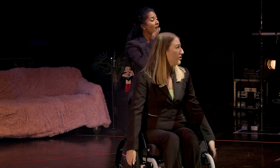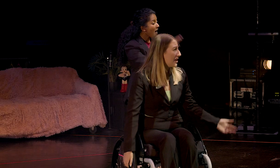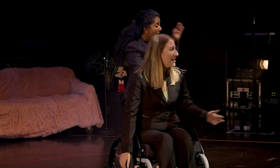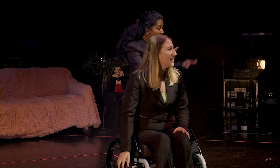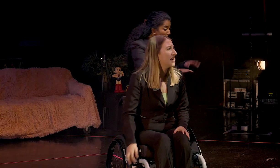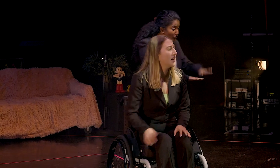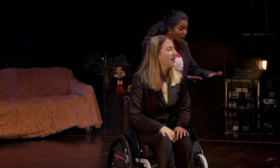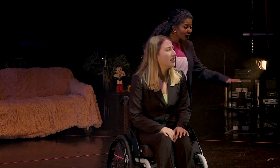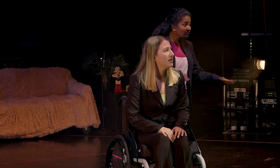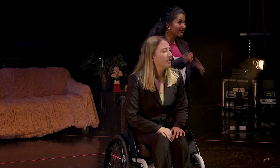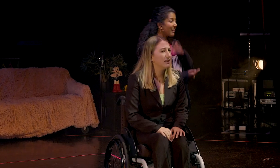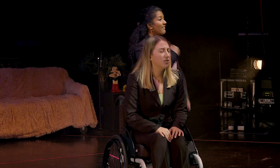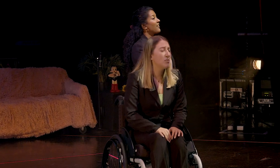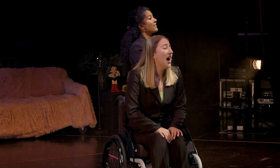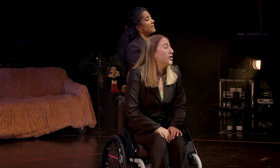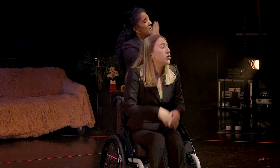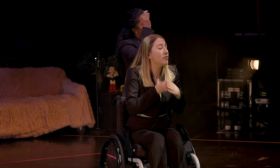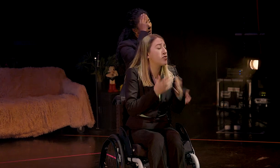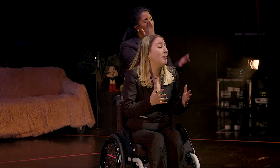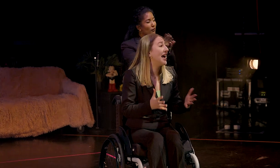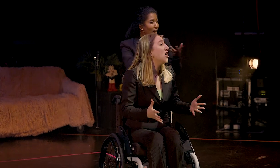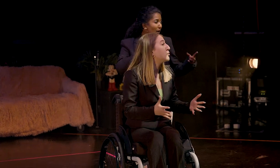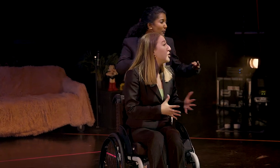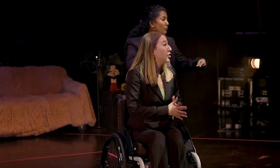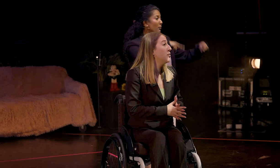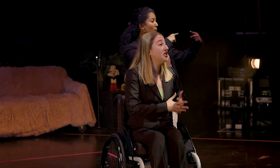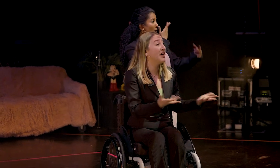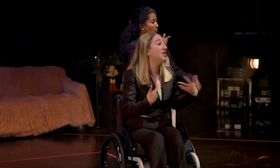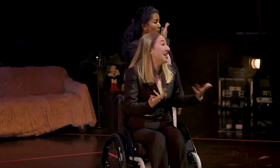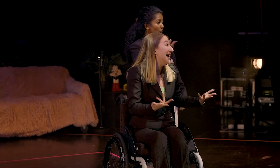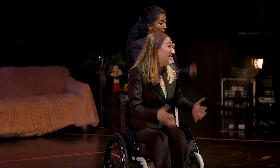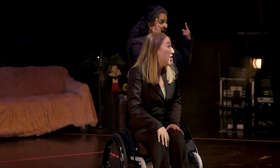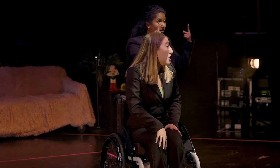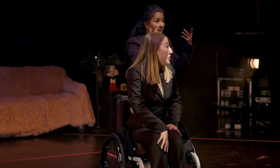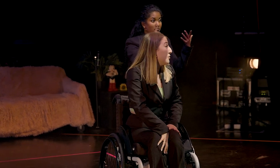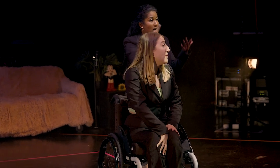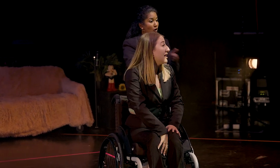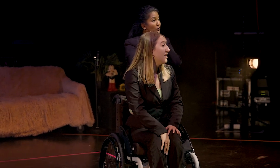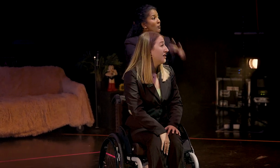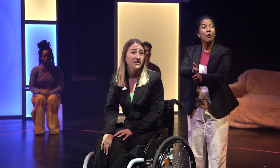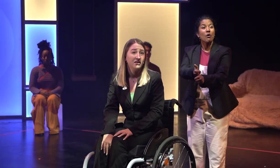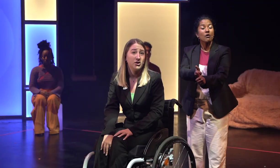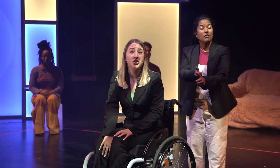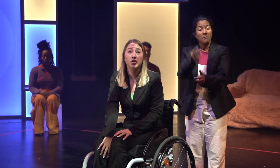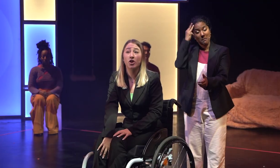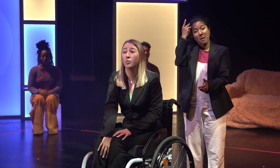the other kids, like. Me ma used to have proper kickoffs with the school, and when she finally realized he didn't know what to do with me that's when she started